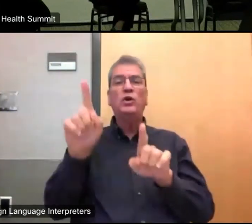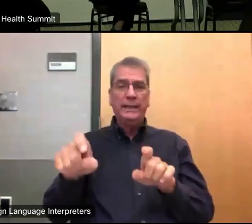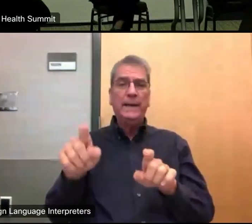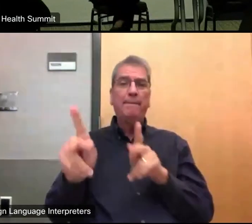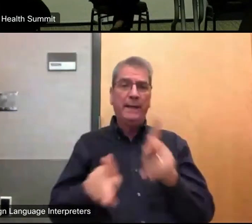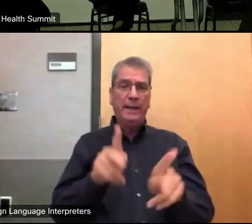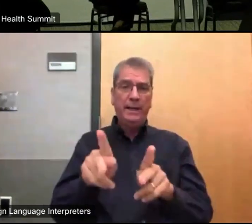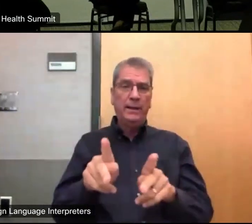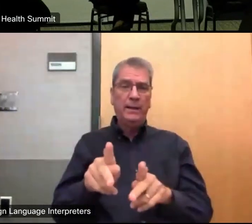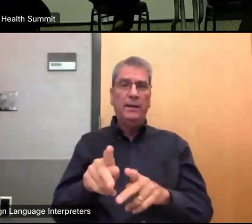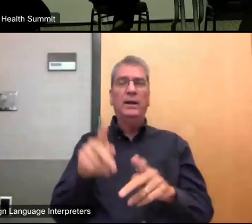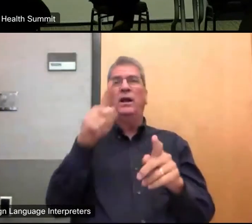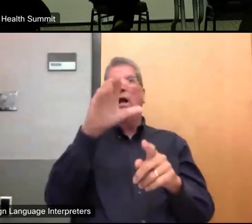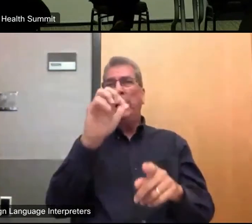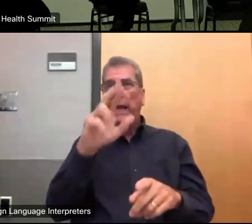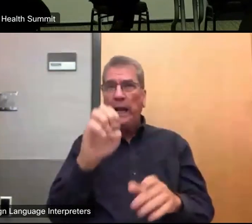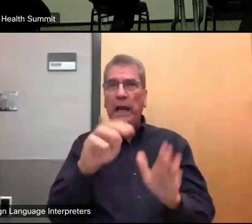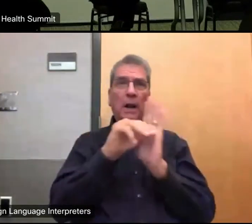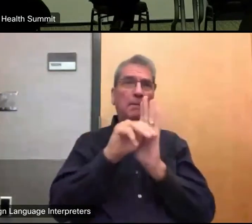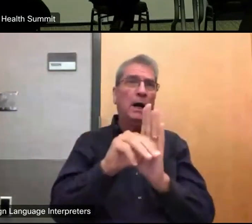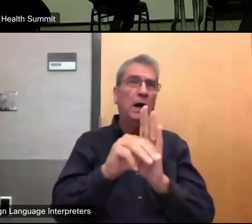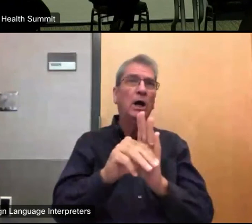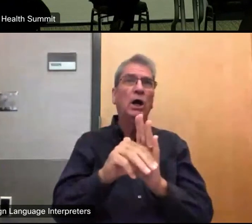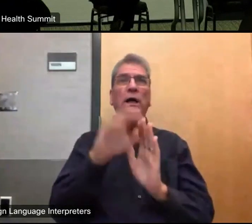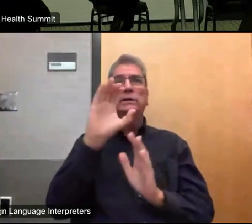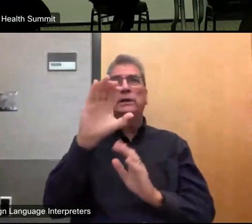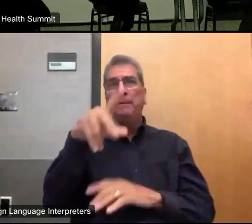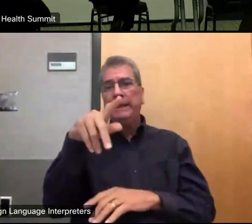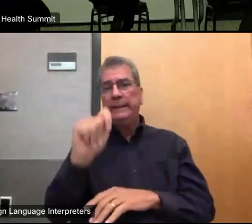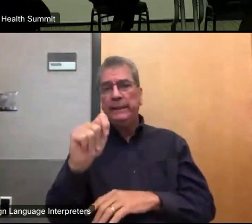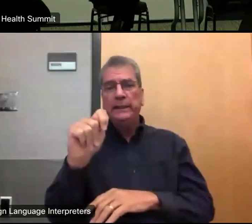these new care models. And all these new billable cpt codes that are all time based and value